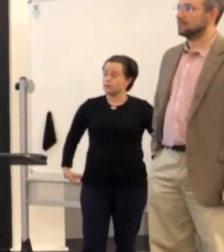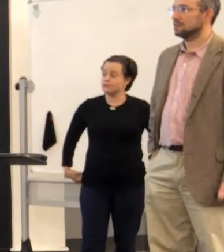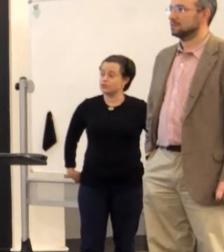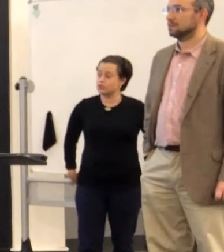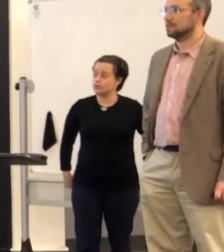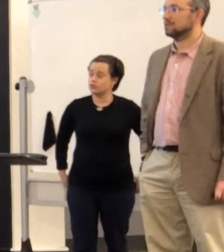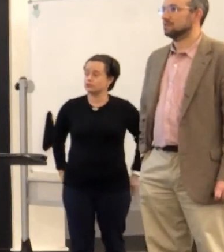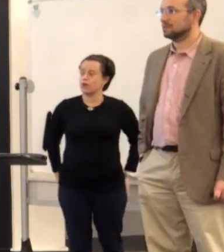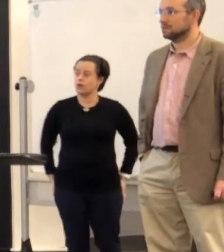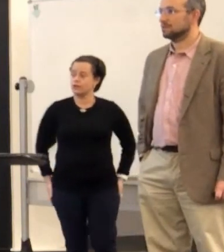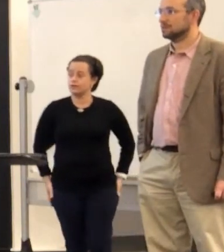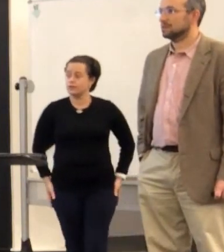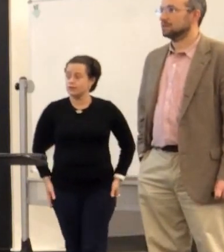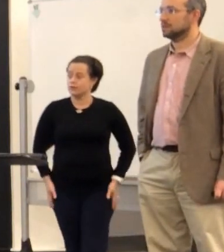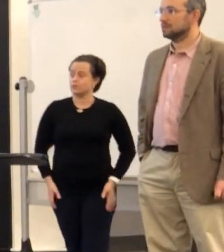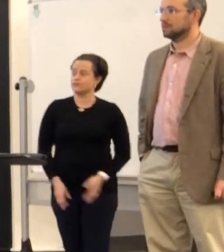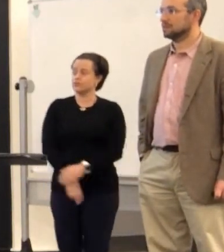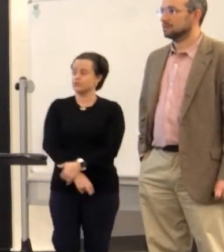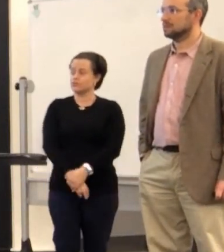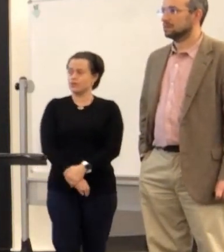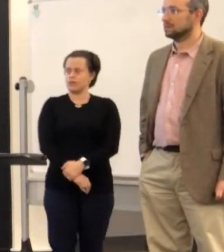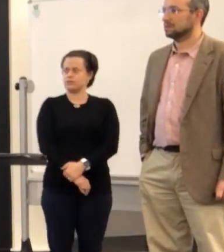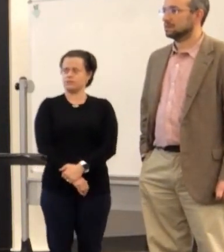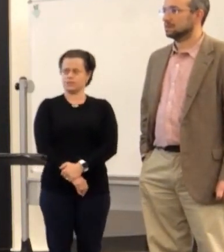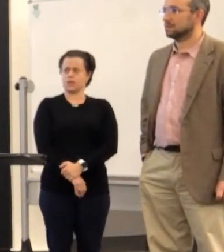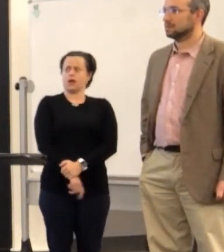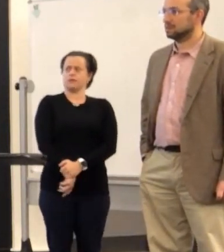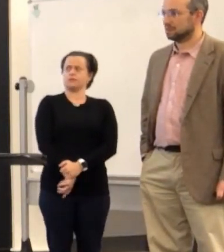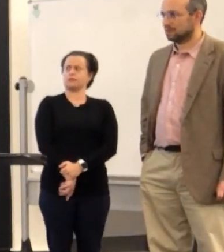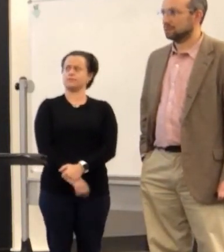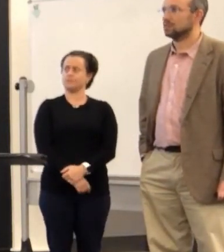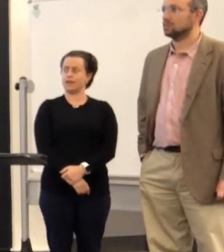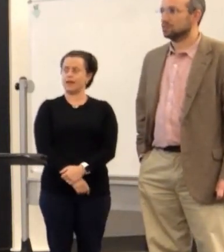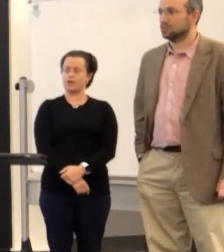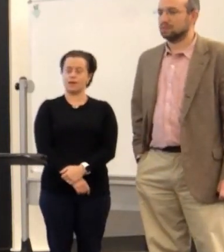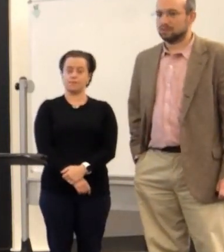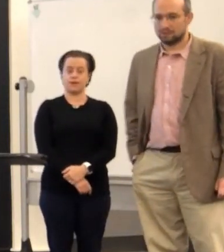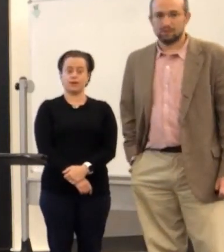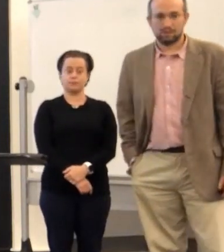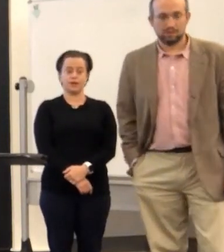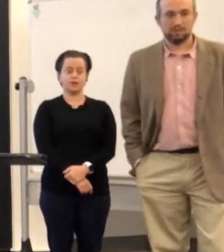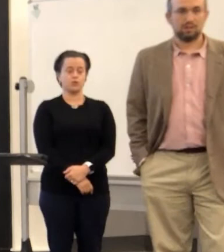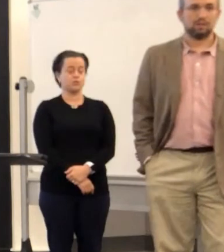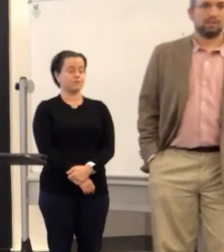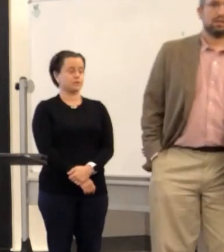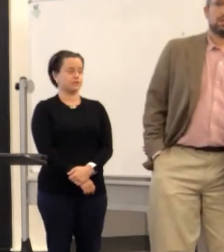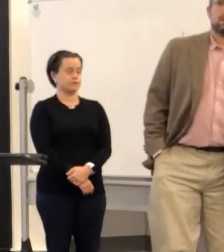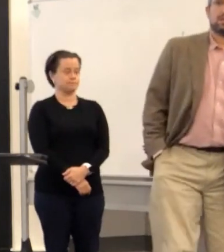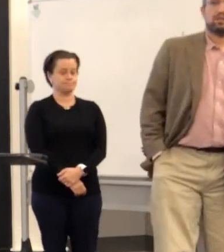Provisional, non provisional, and design and how that may apply to the university?